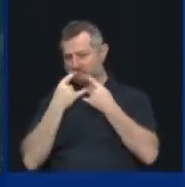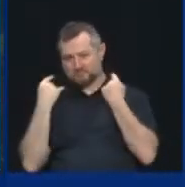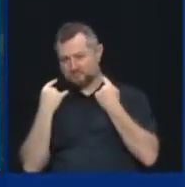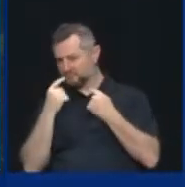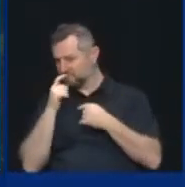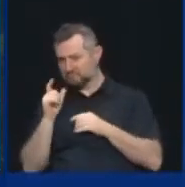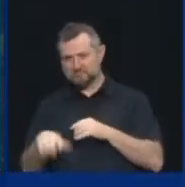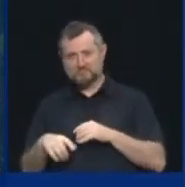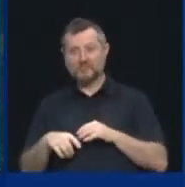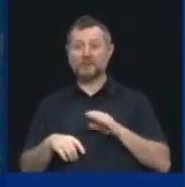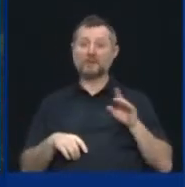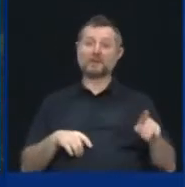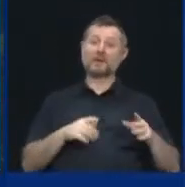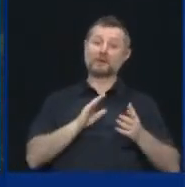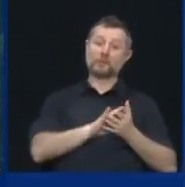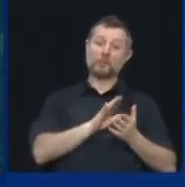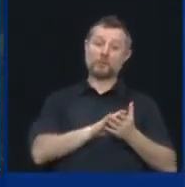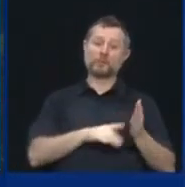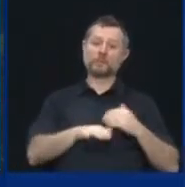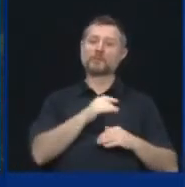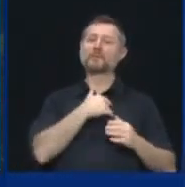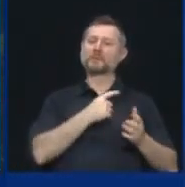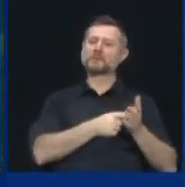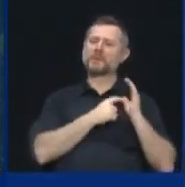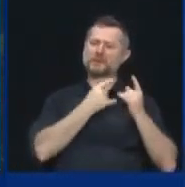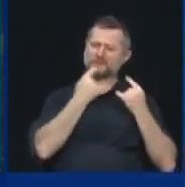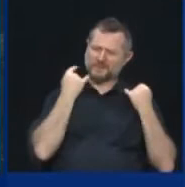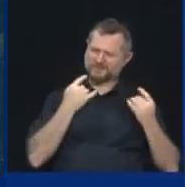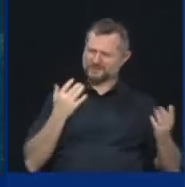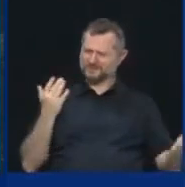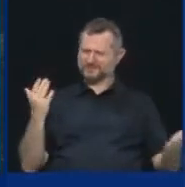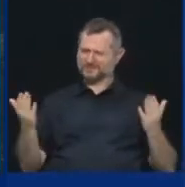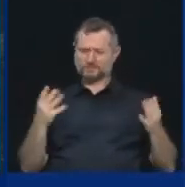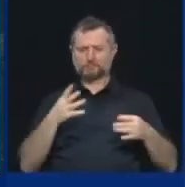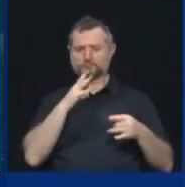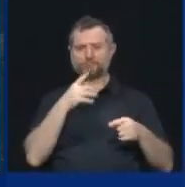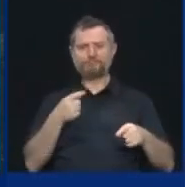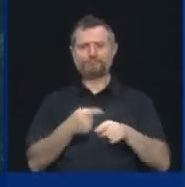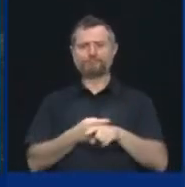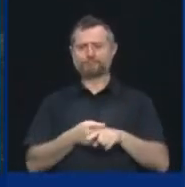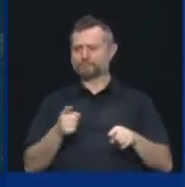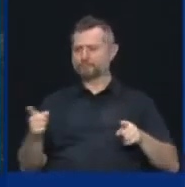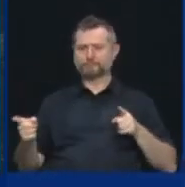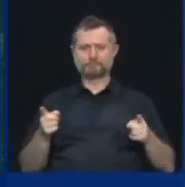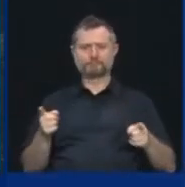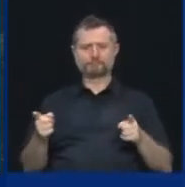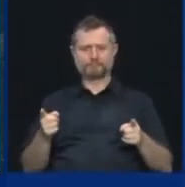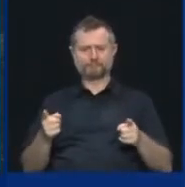YOU SEND YOUR CHILD TO CAMP, THEY DO NOT HAVE TO WEAR A MASK.